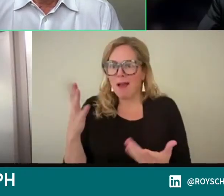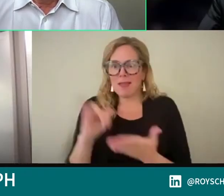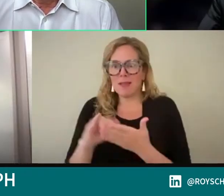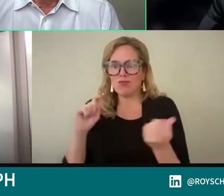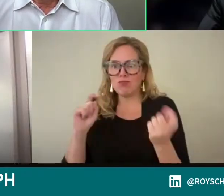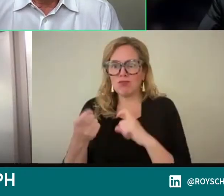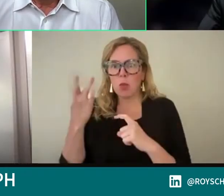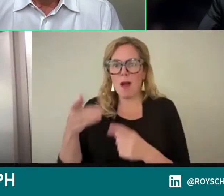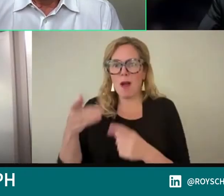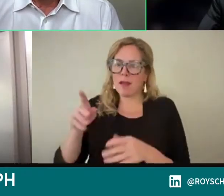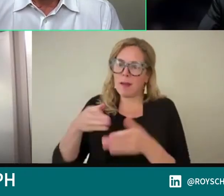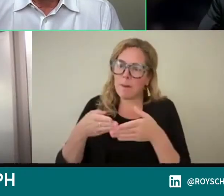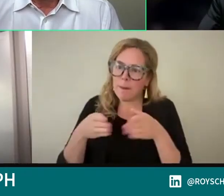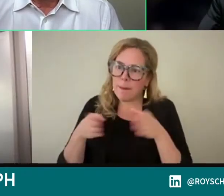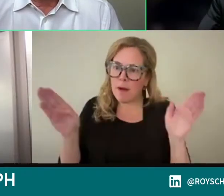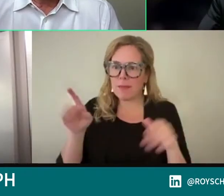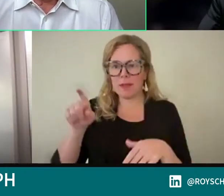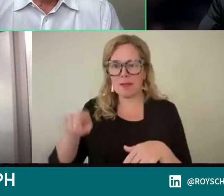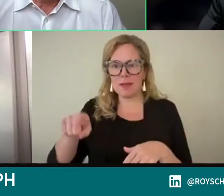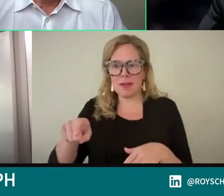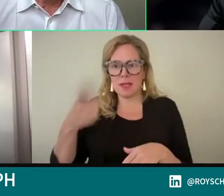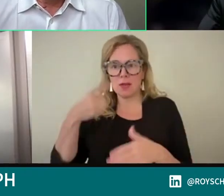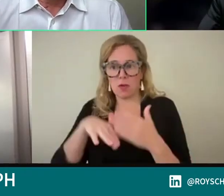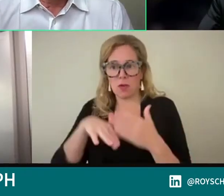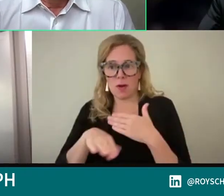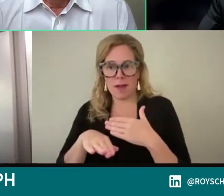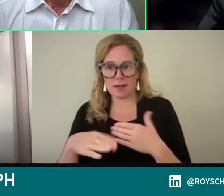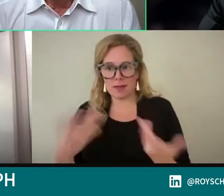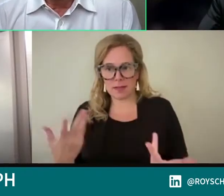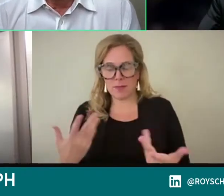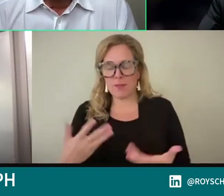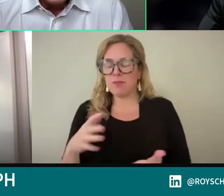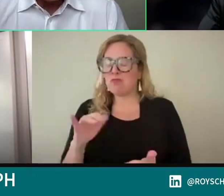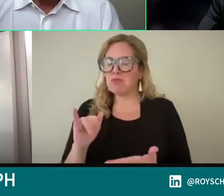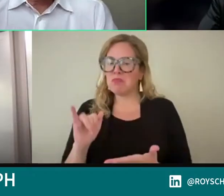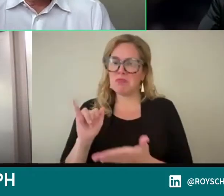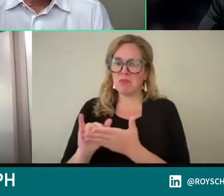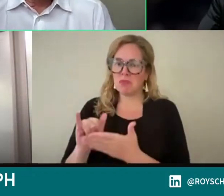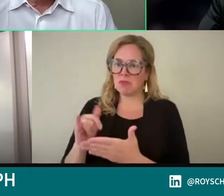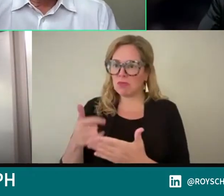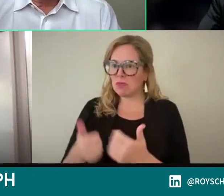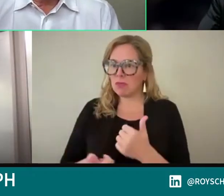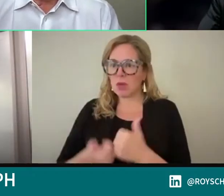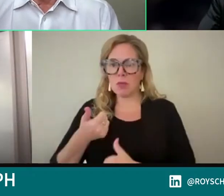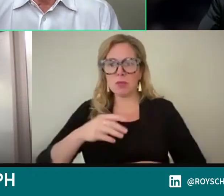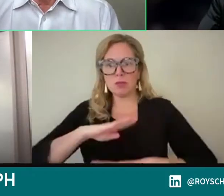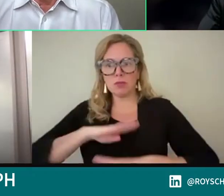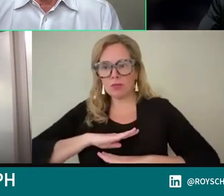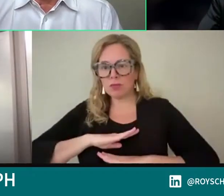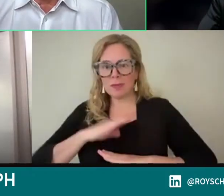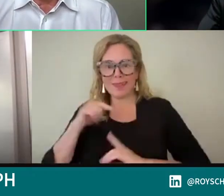And the thing that is probably the most gratifying about this session that we have here today is that